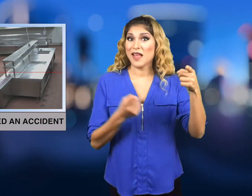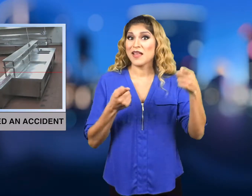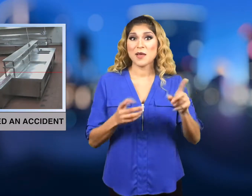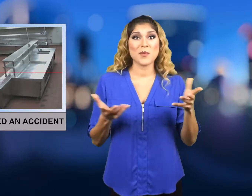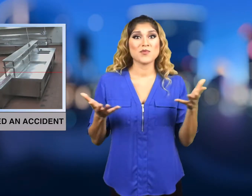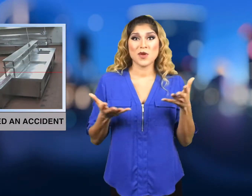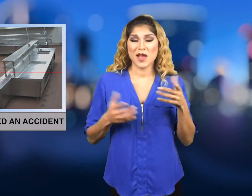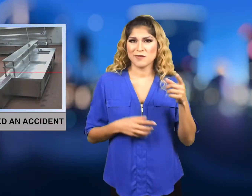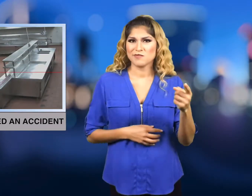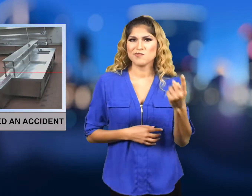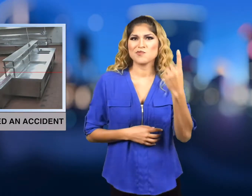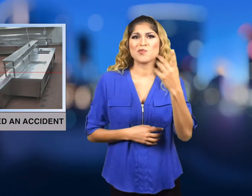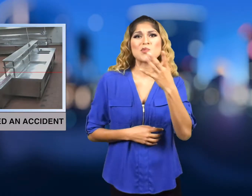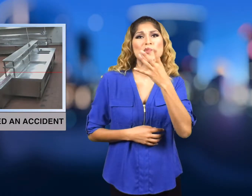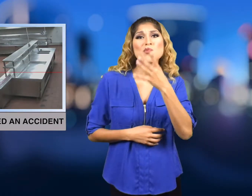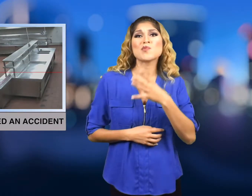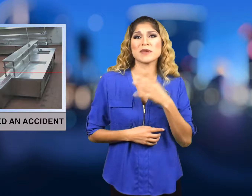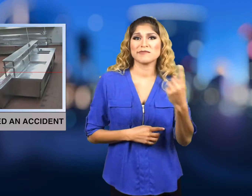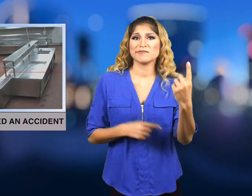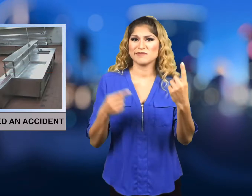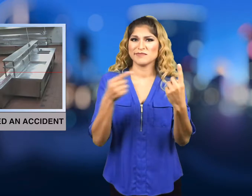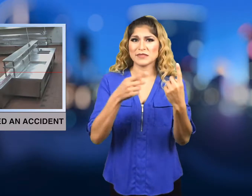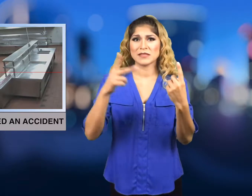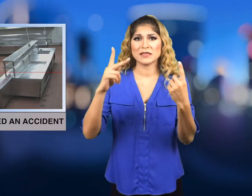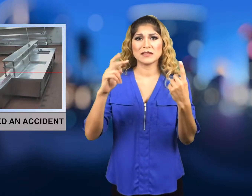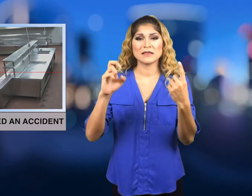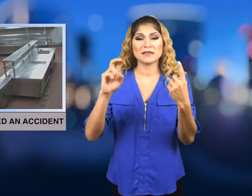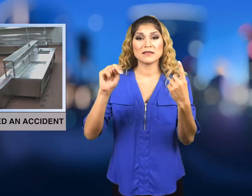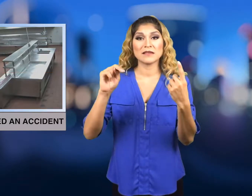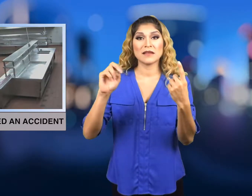The woman in the video is Kenneka Jenkins